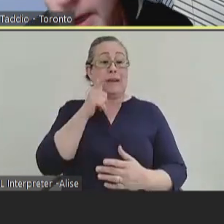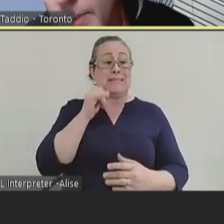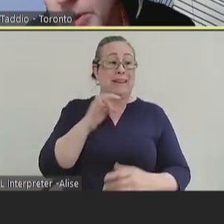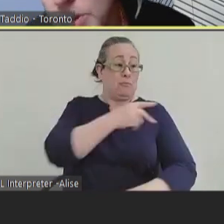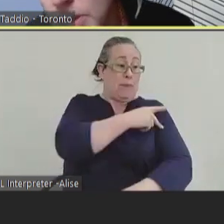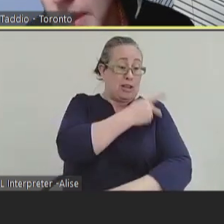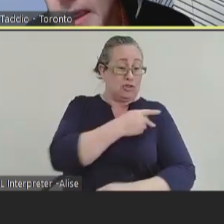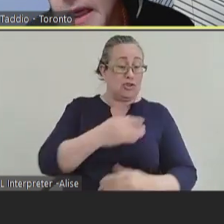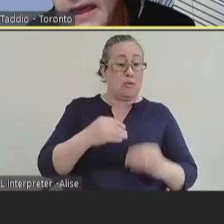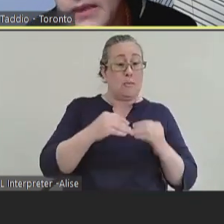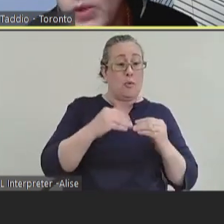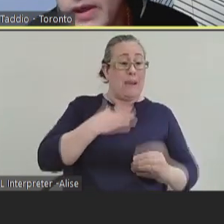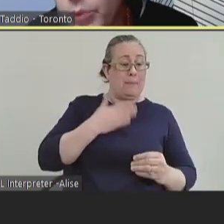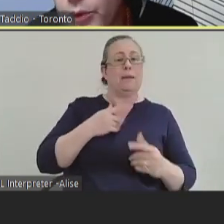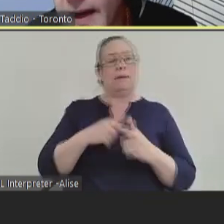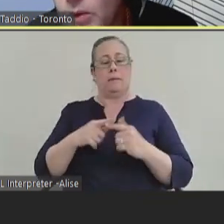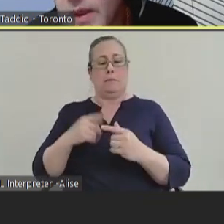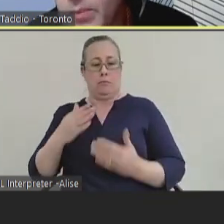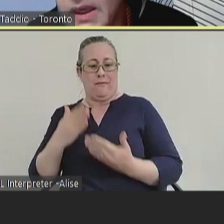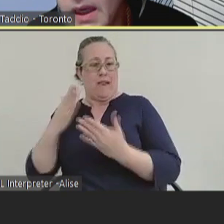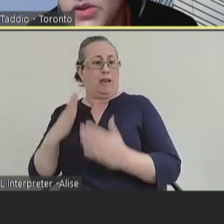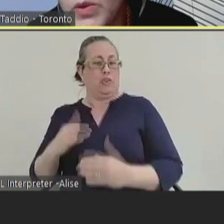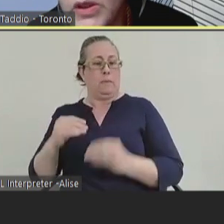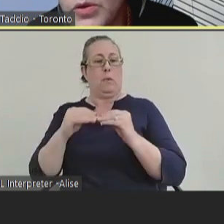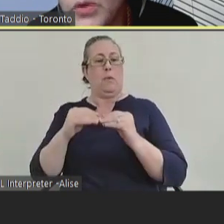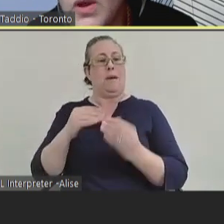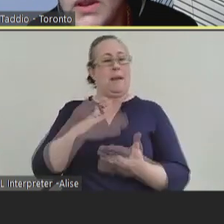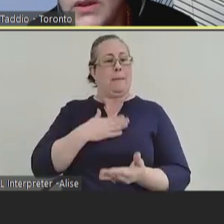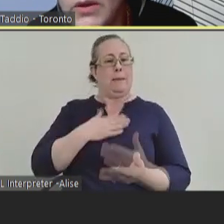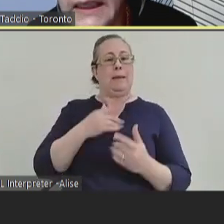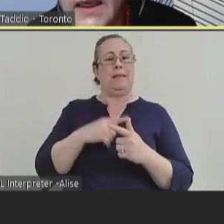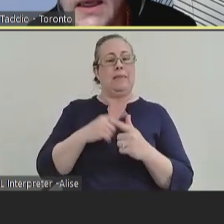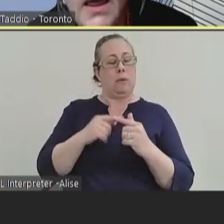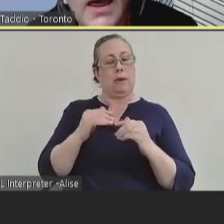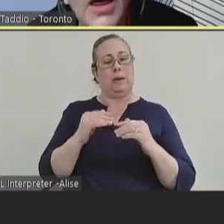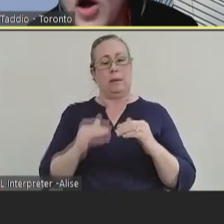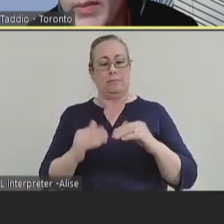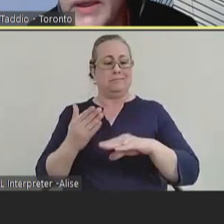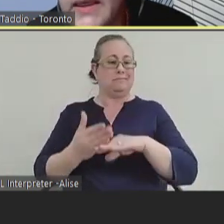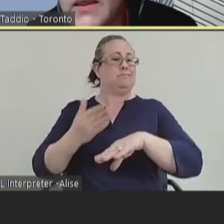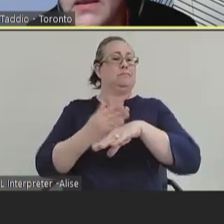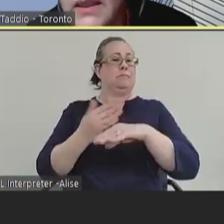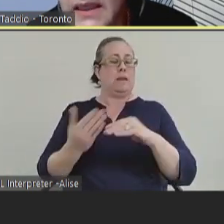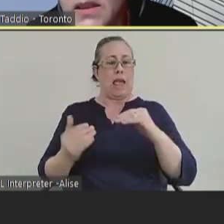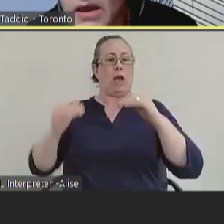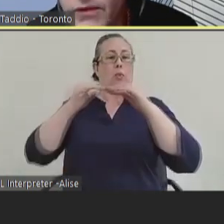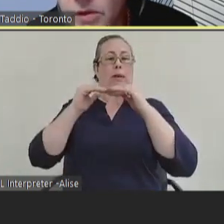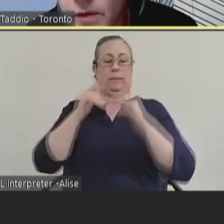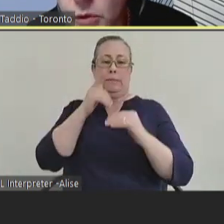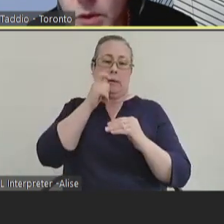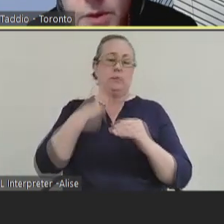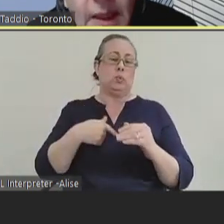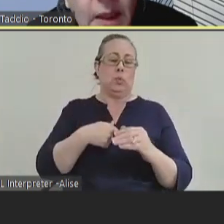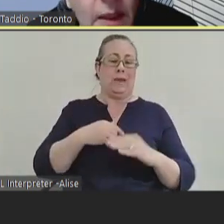happier too. And then we improve equity because we do literally accommodate the needs of individuals.